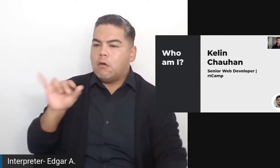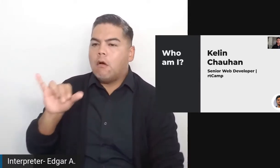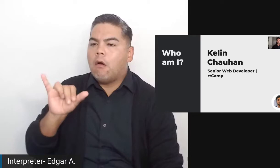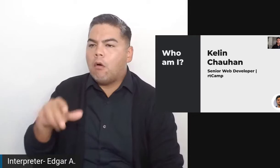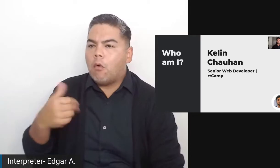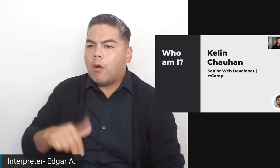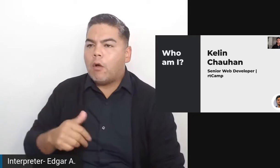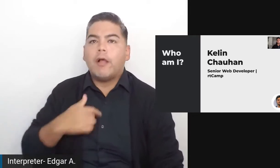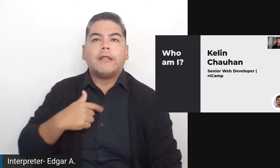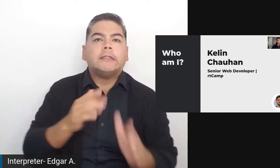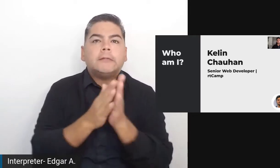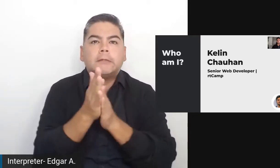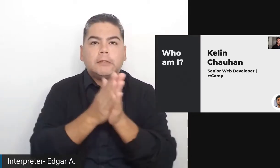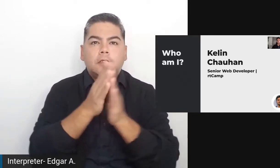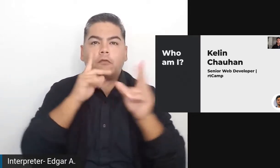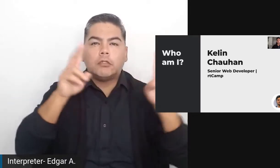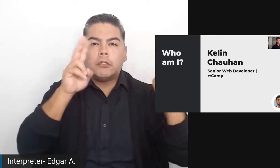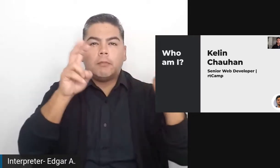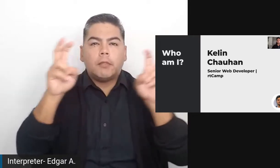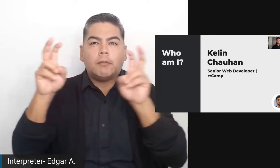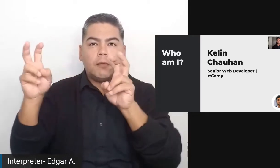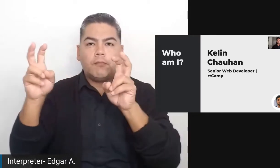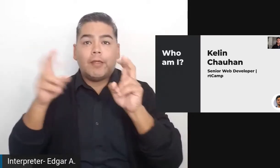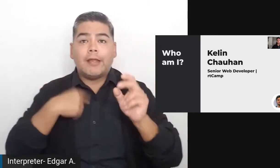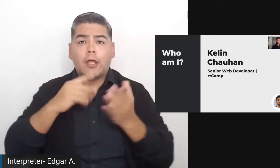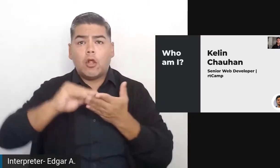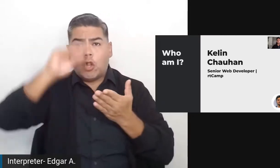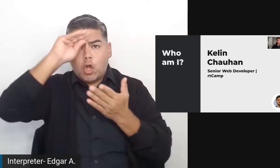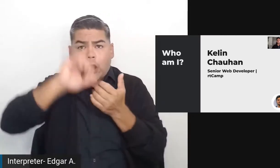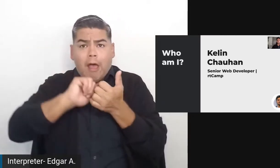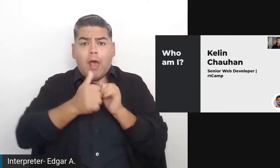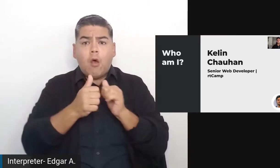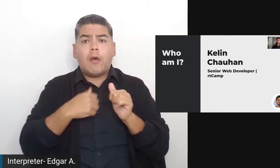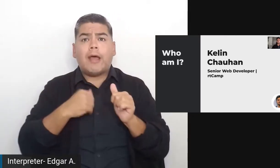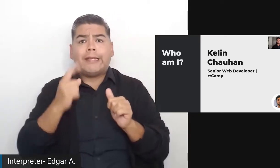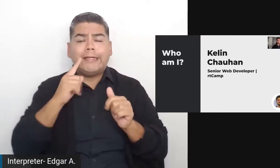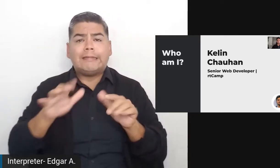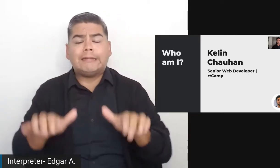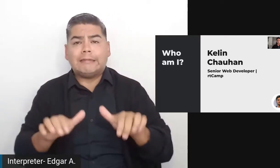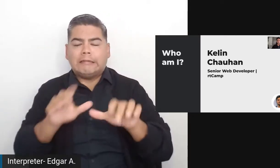and I have to learn how to implement accessibility-friendly websites.